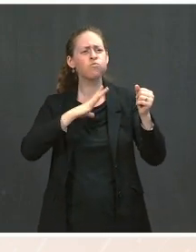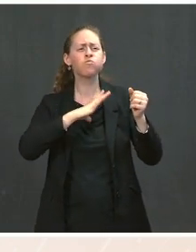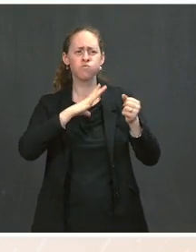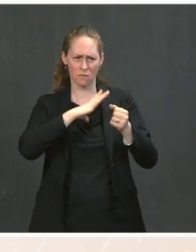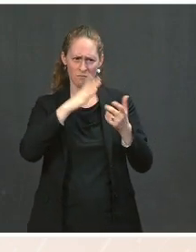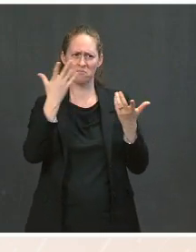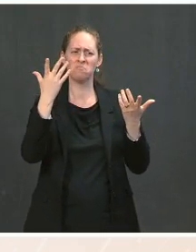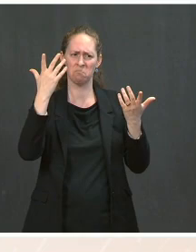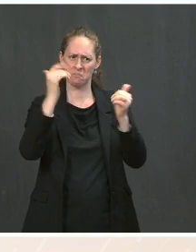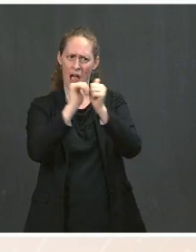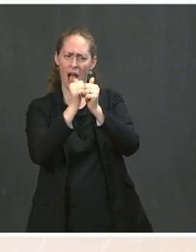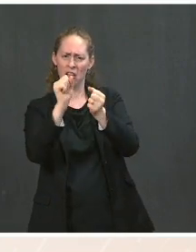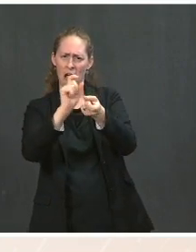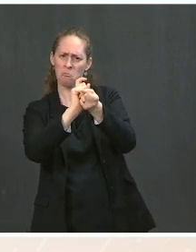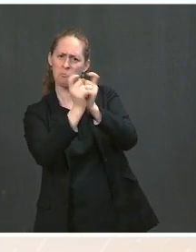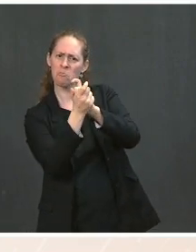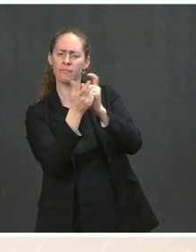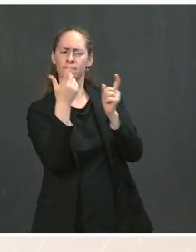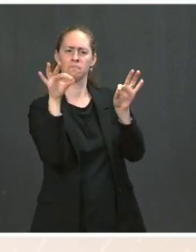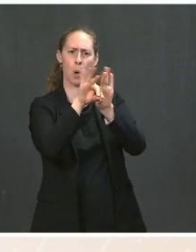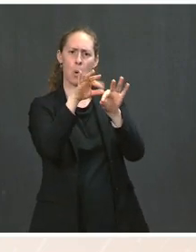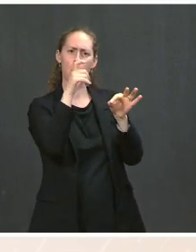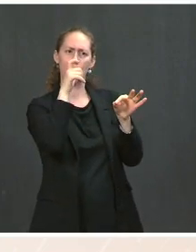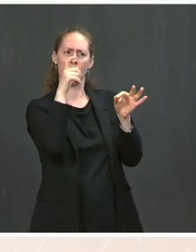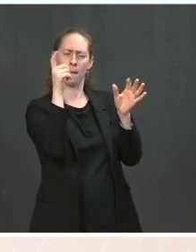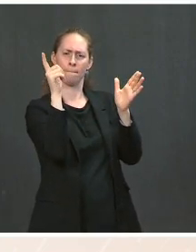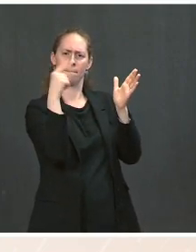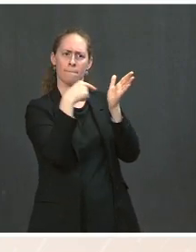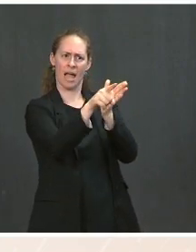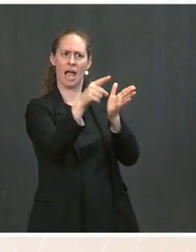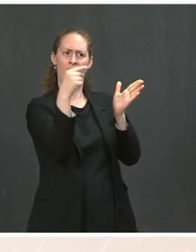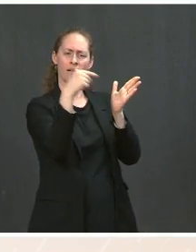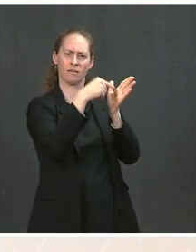The -- his most important focus here -- or his line in the sand --